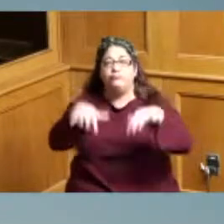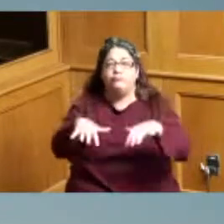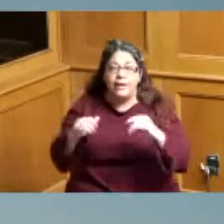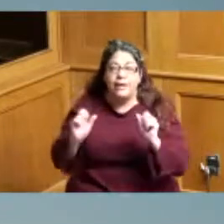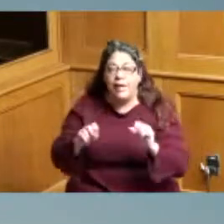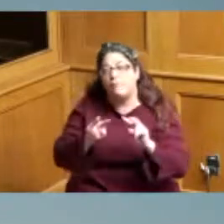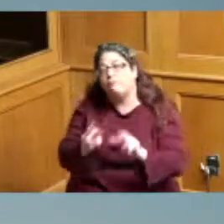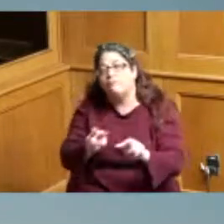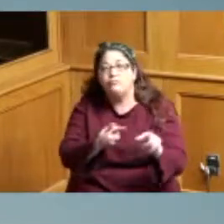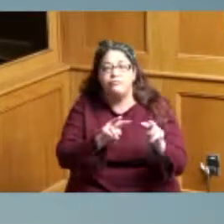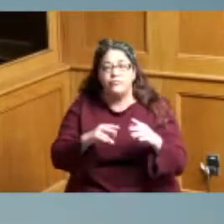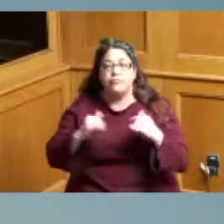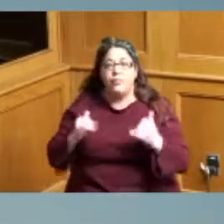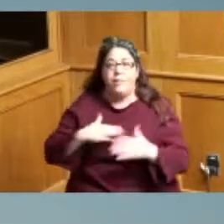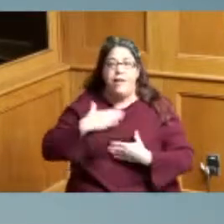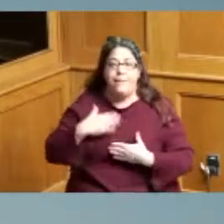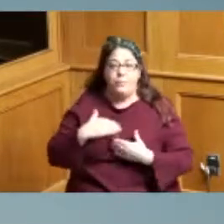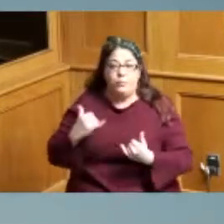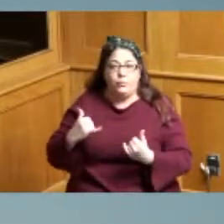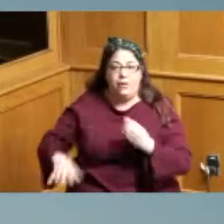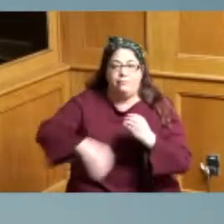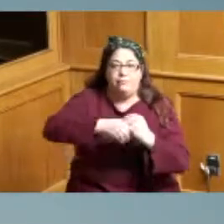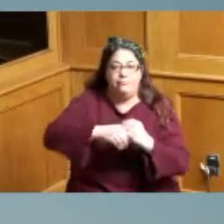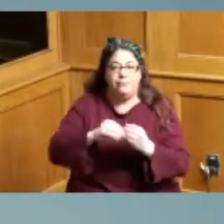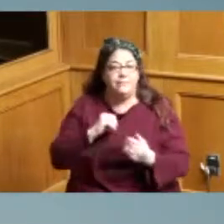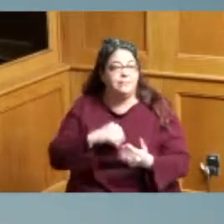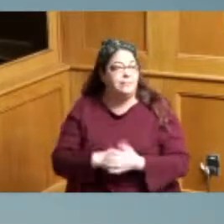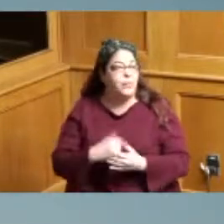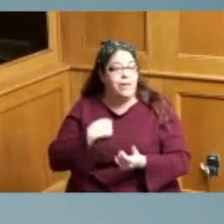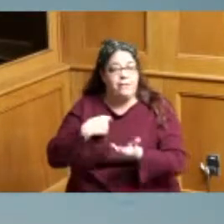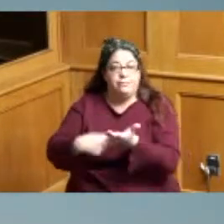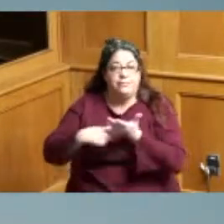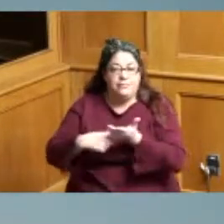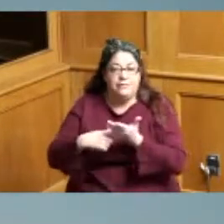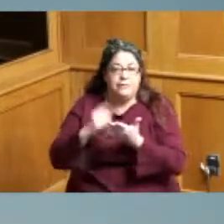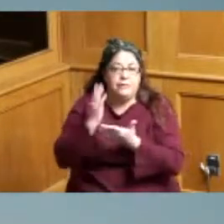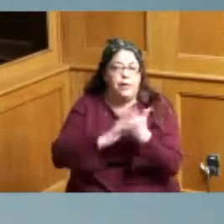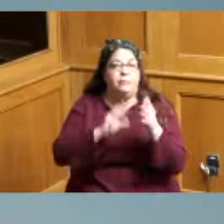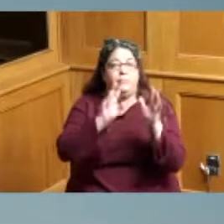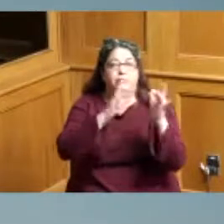item was scheduled today so we could discuss through some some items and I just want to make